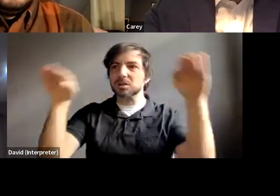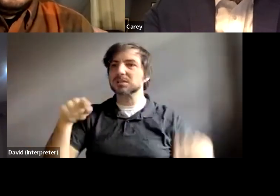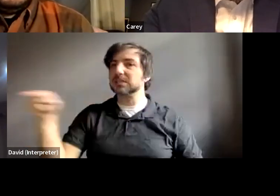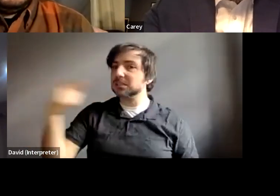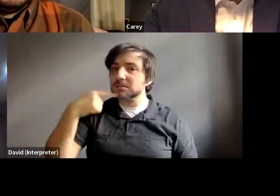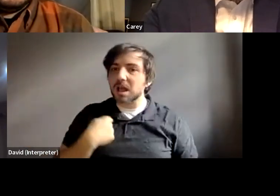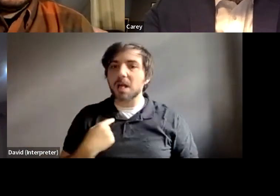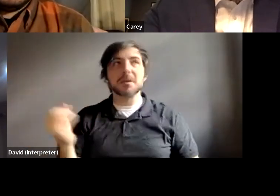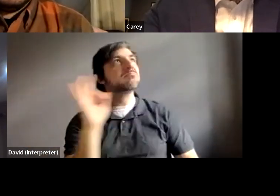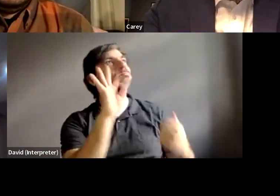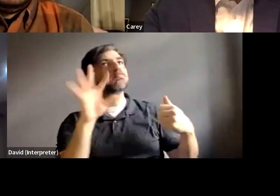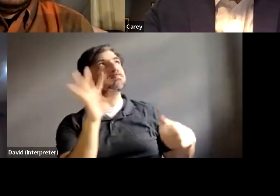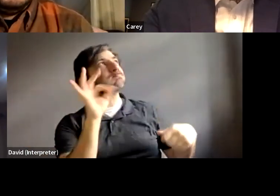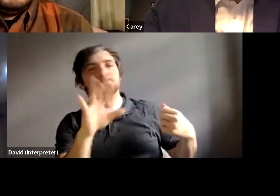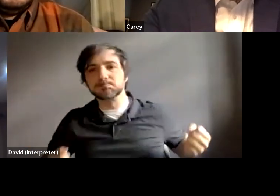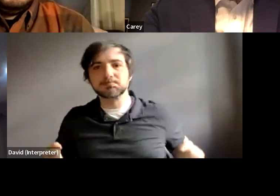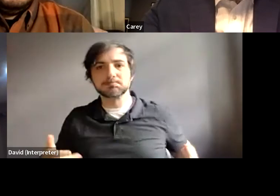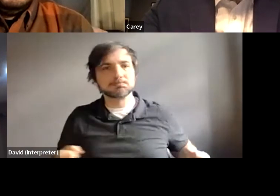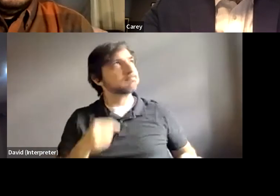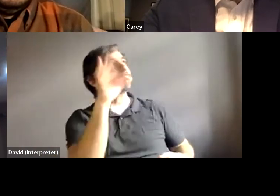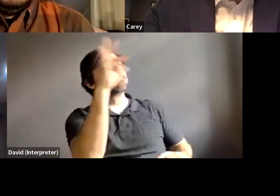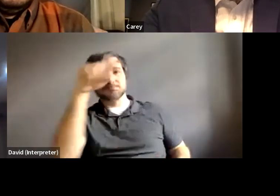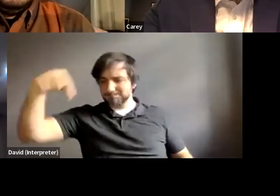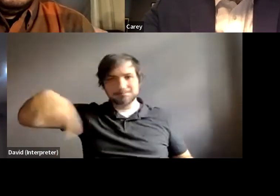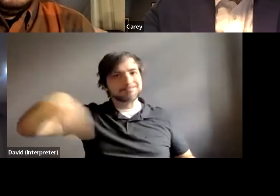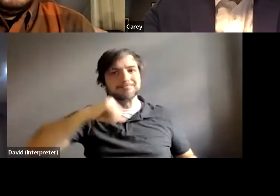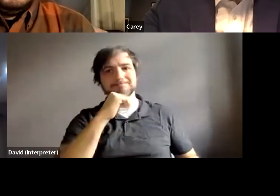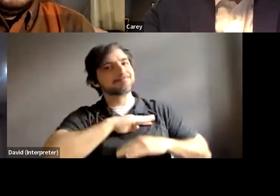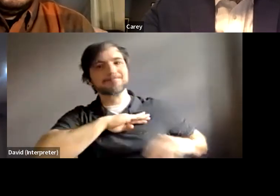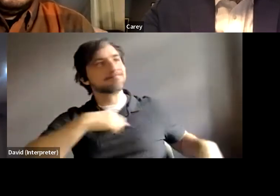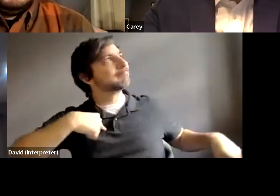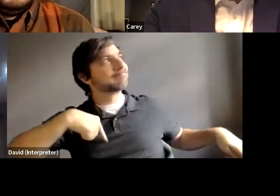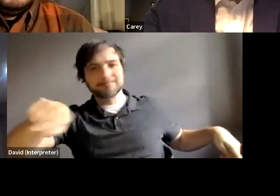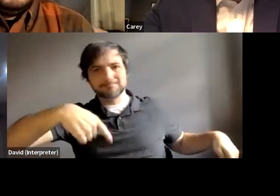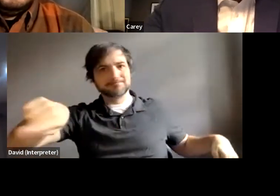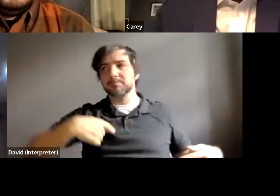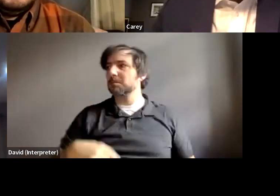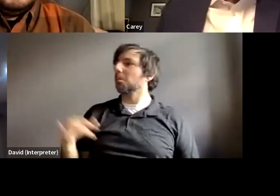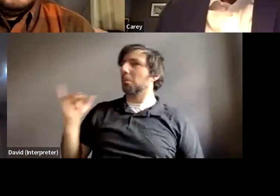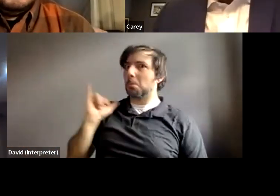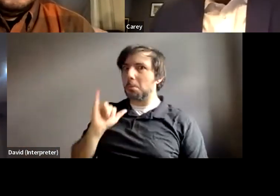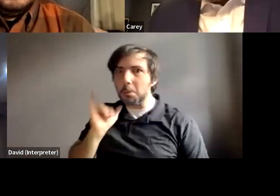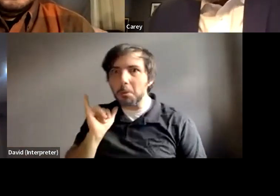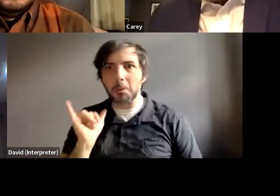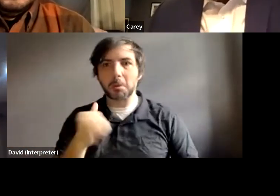not accessible for someone in a wheelchair. It was very eye opening, some